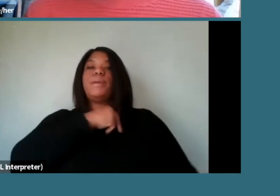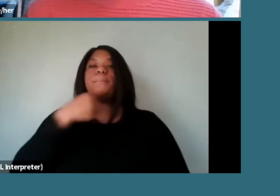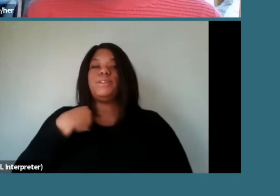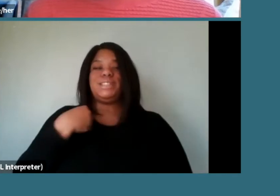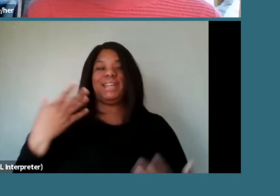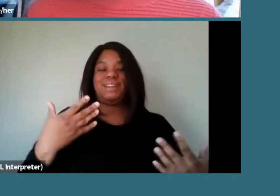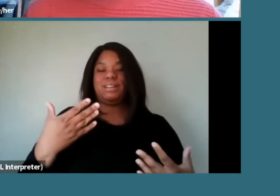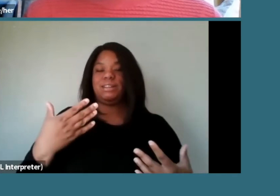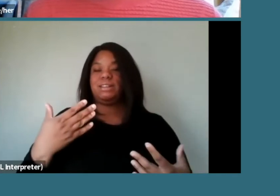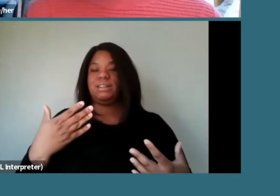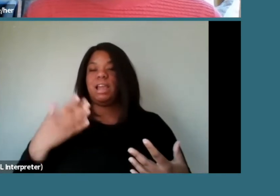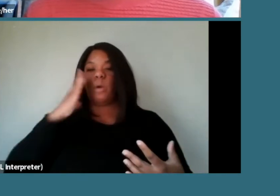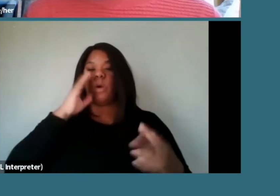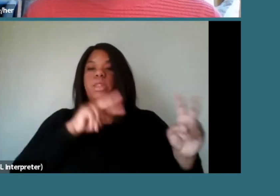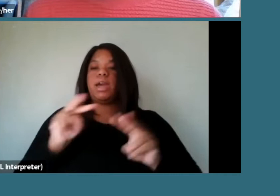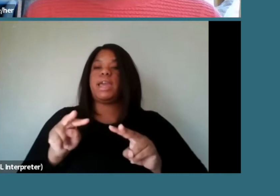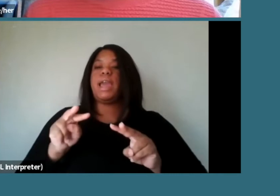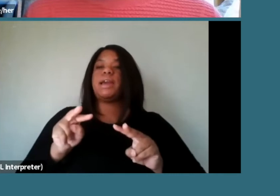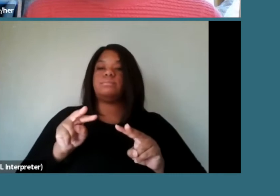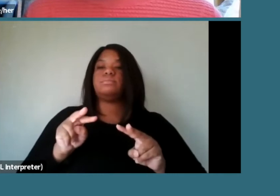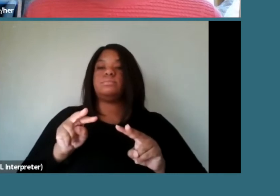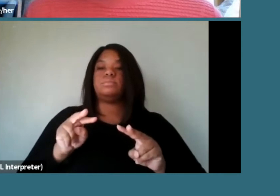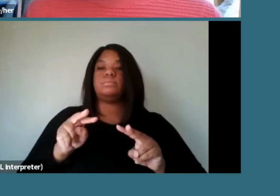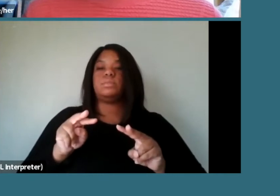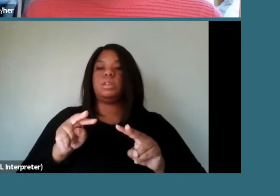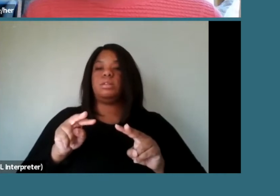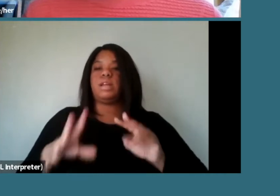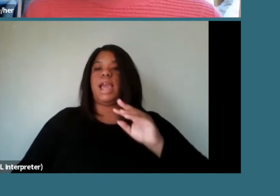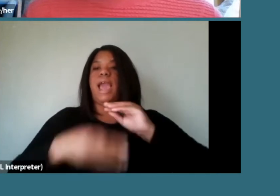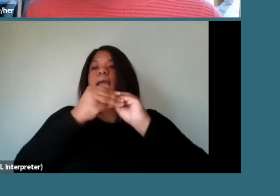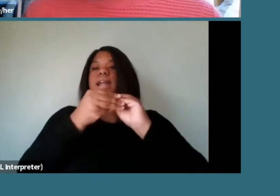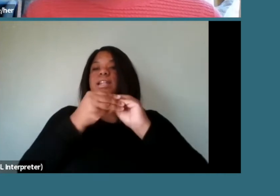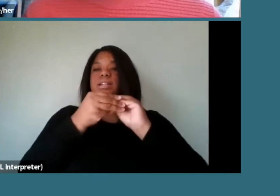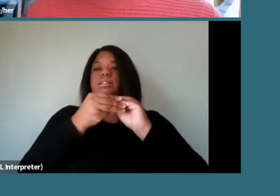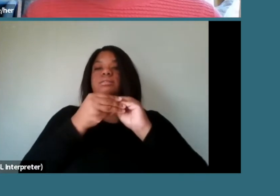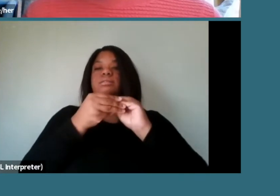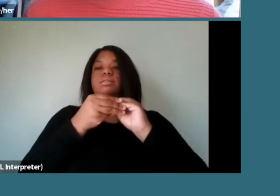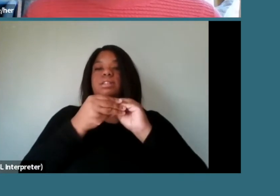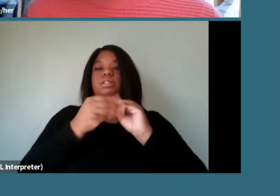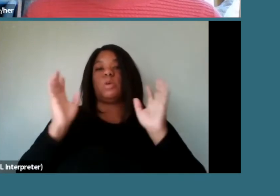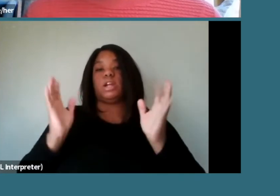So I'm going to look at what we've gotten added into our chat and see.